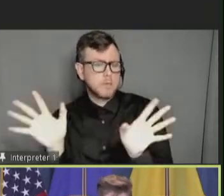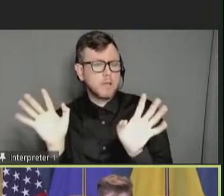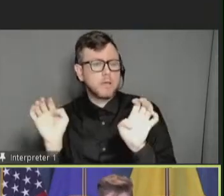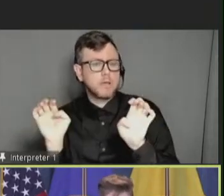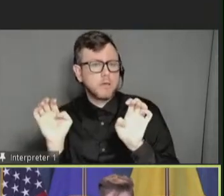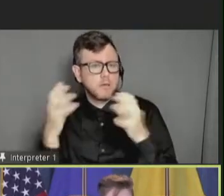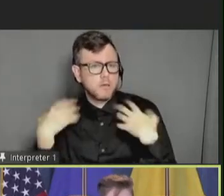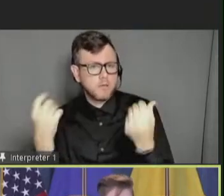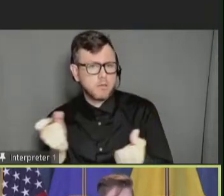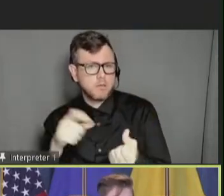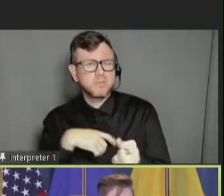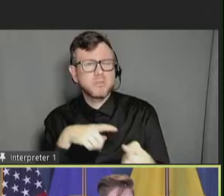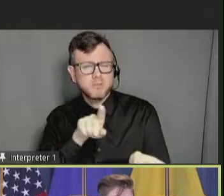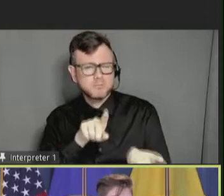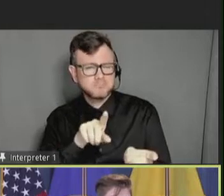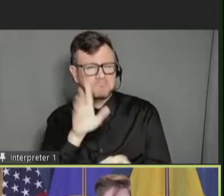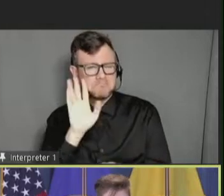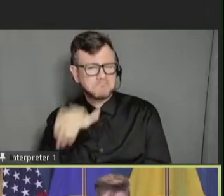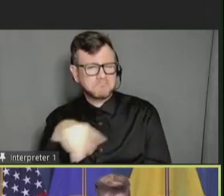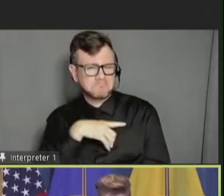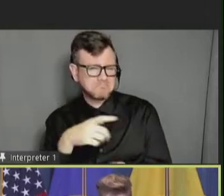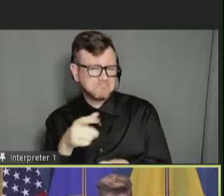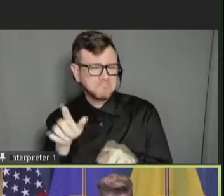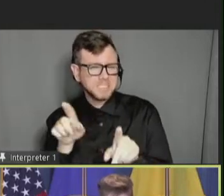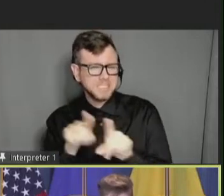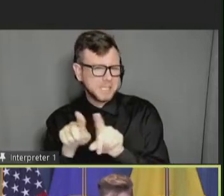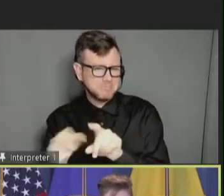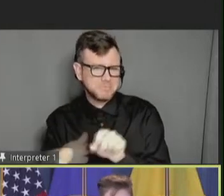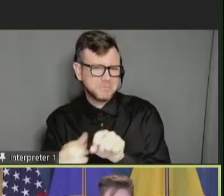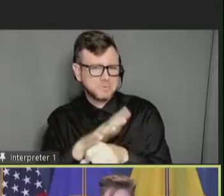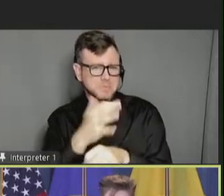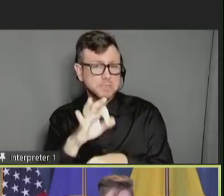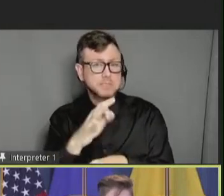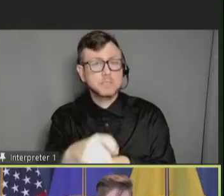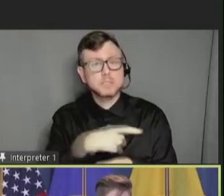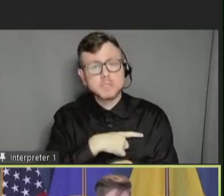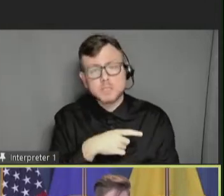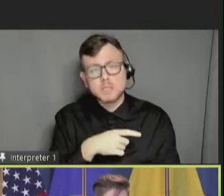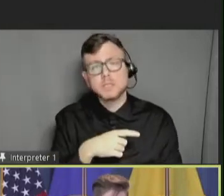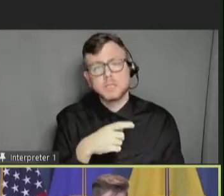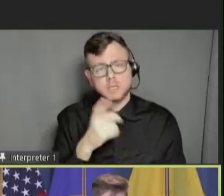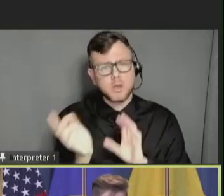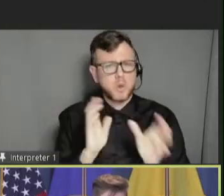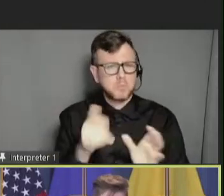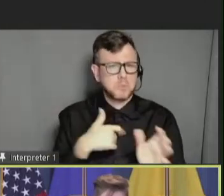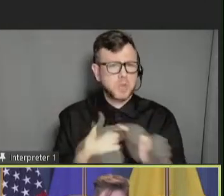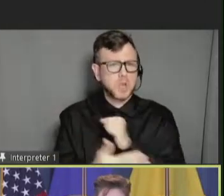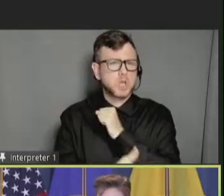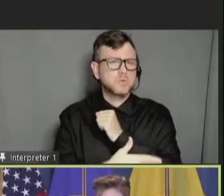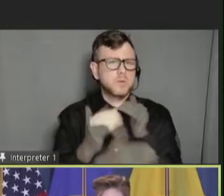us to make comparable country-level assessments of the policy landscape that underlies immunization